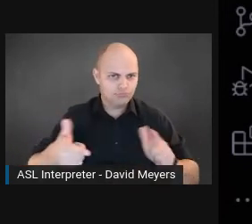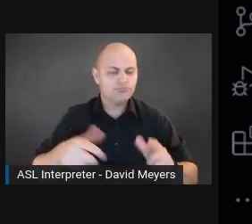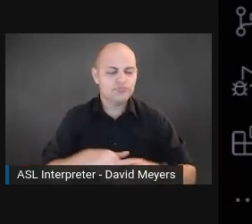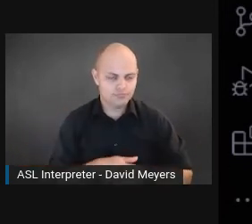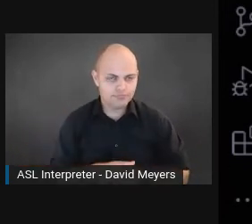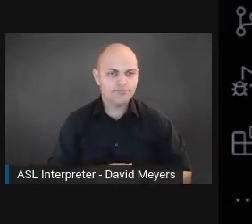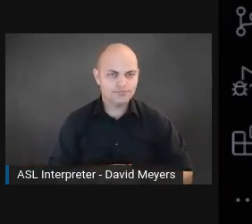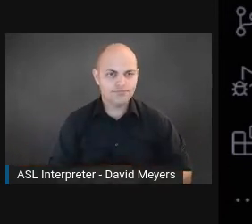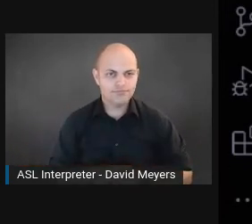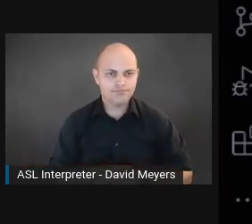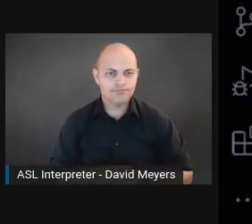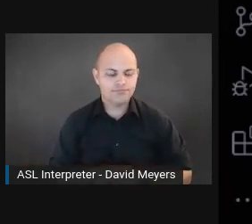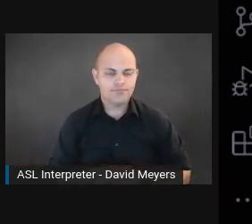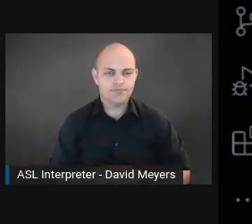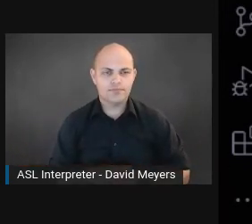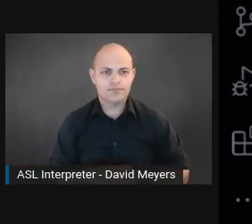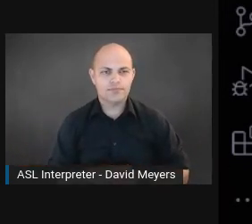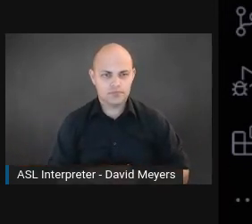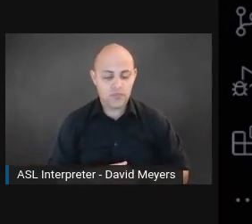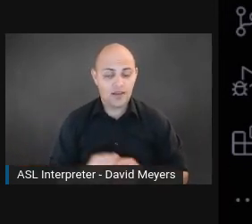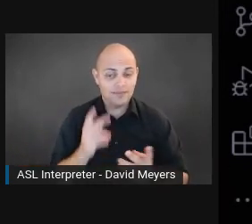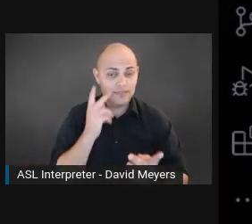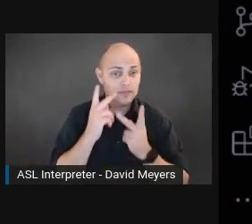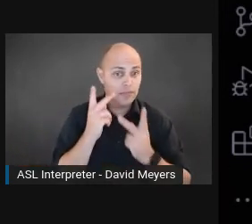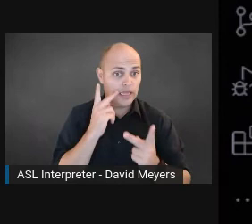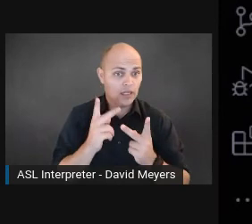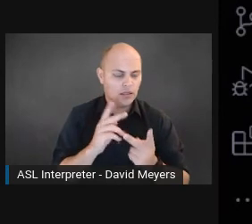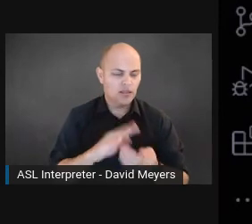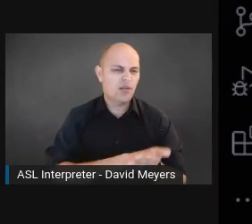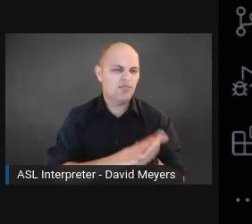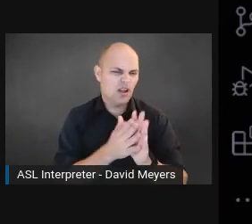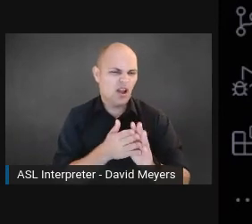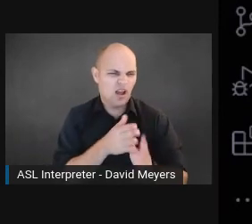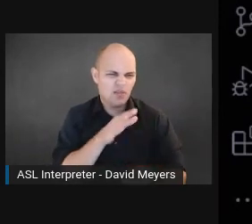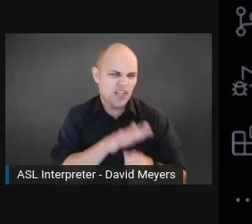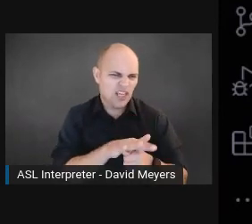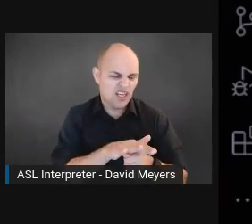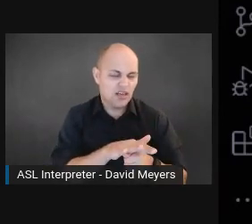And visibility becomes hidden. This is really important because it’s what prevents focus